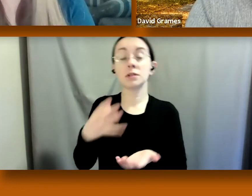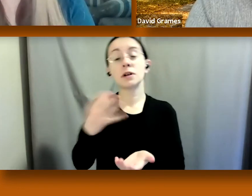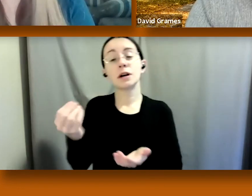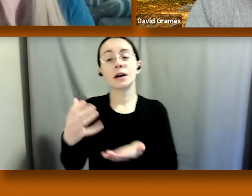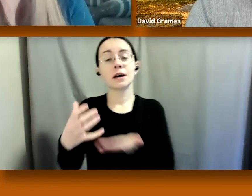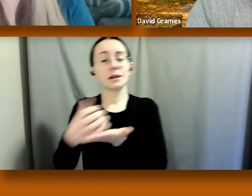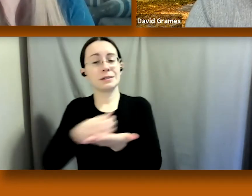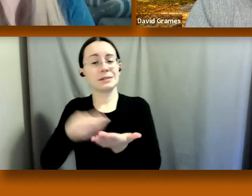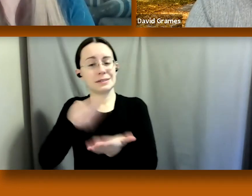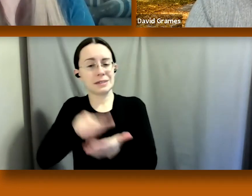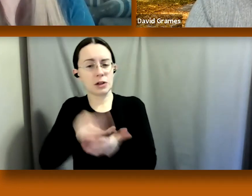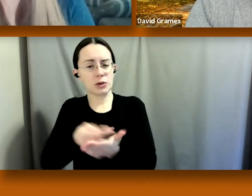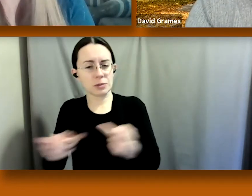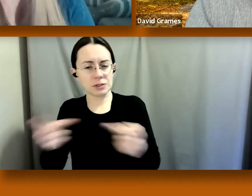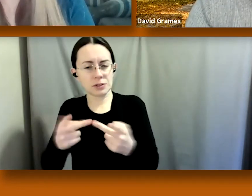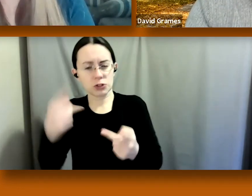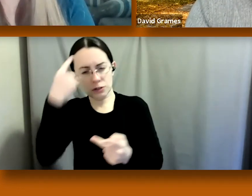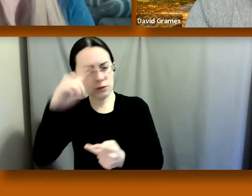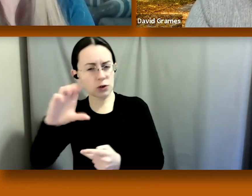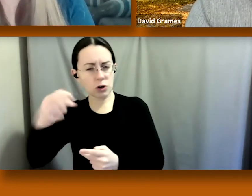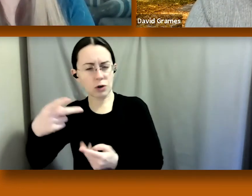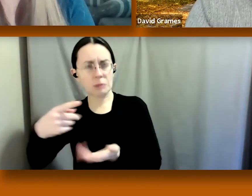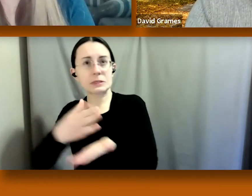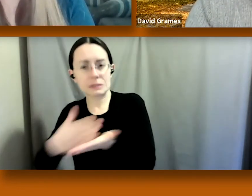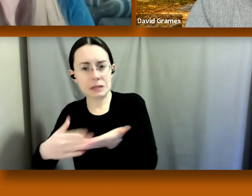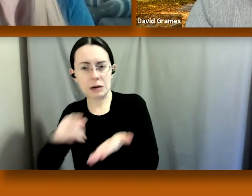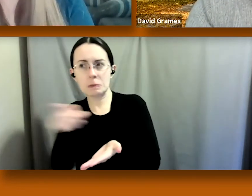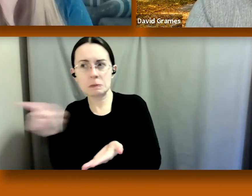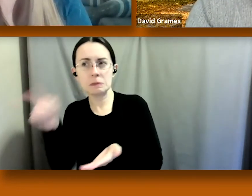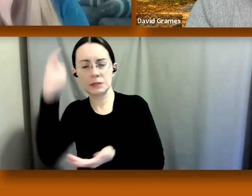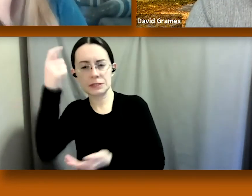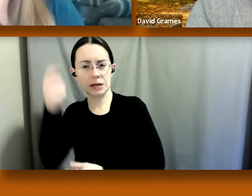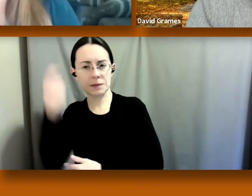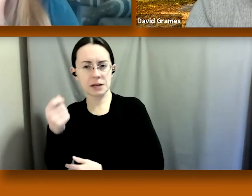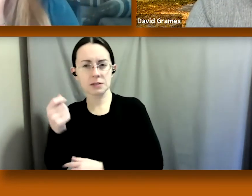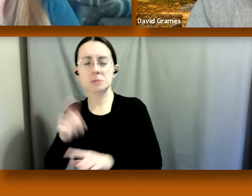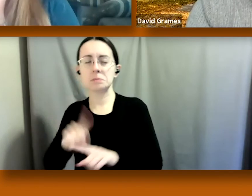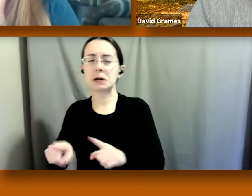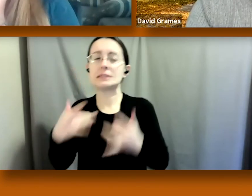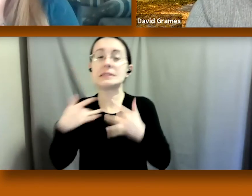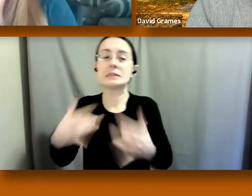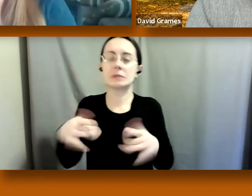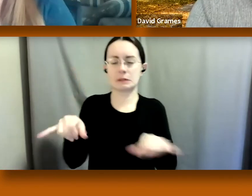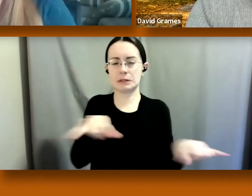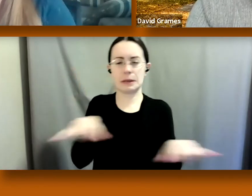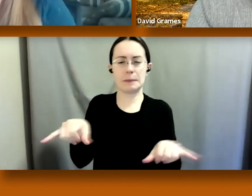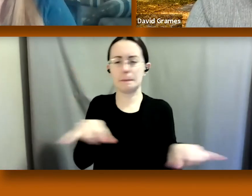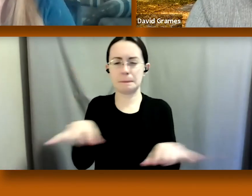for co-ops and things, but for general purposes, they're the same dollar rate.